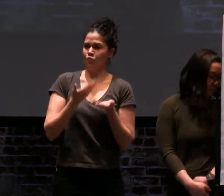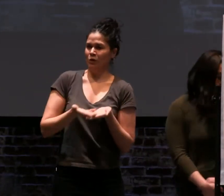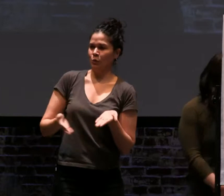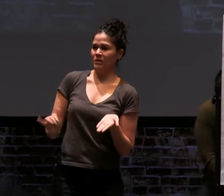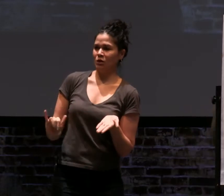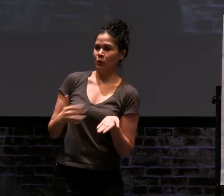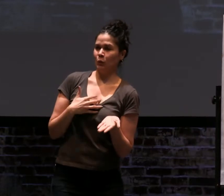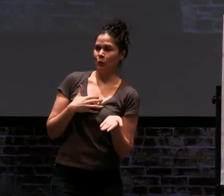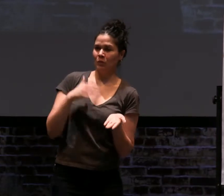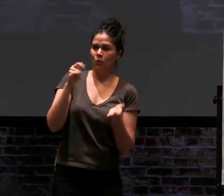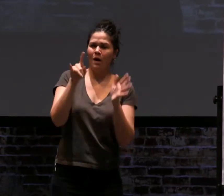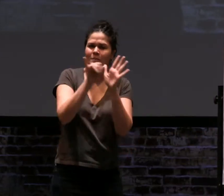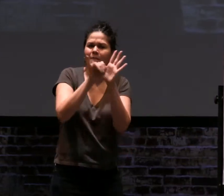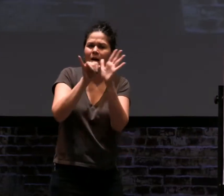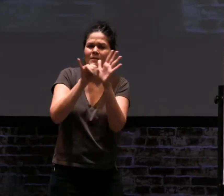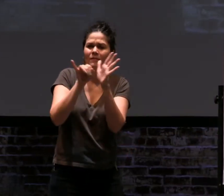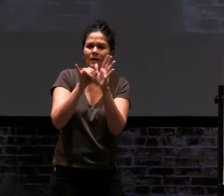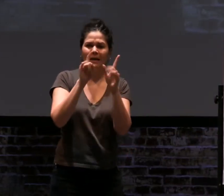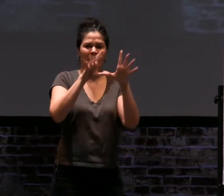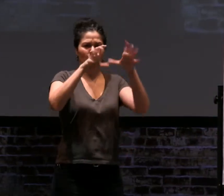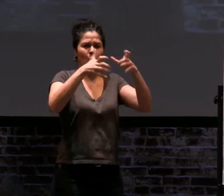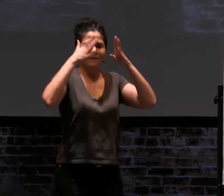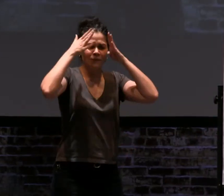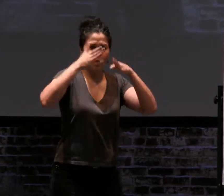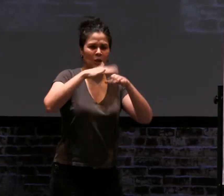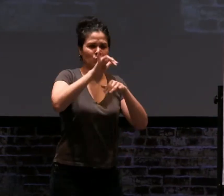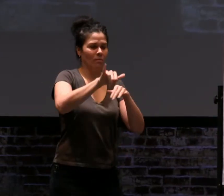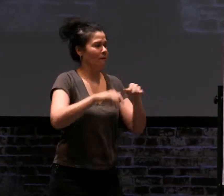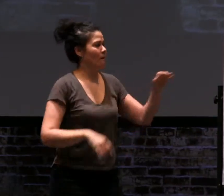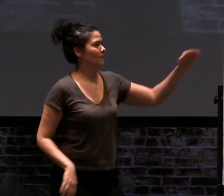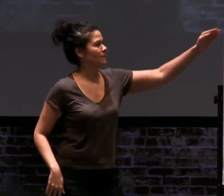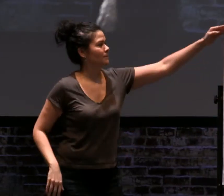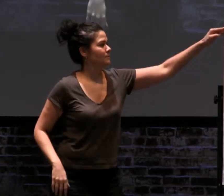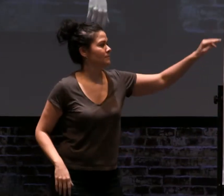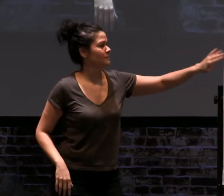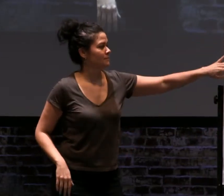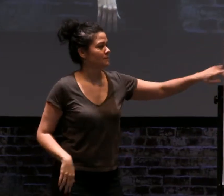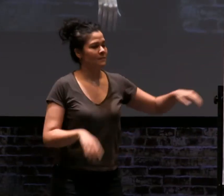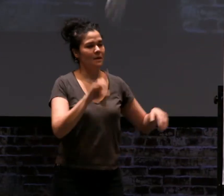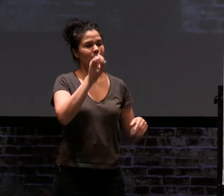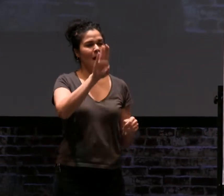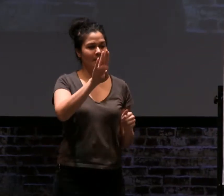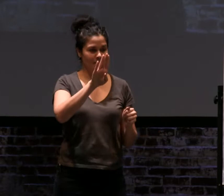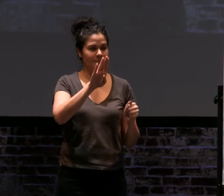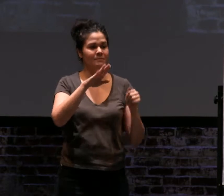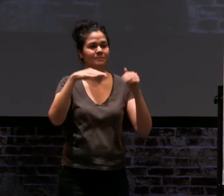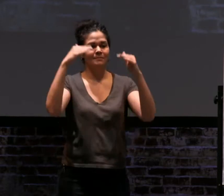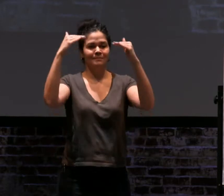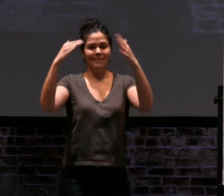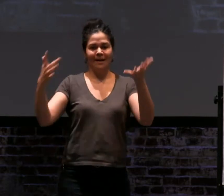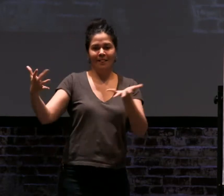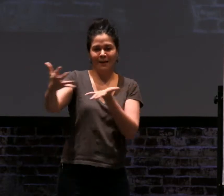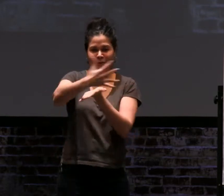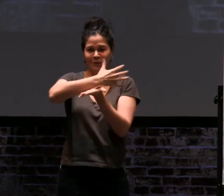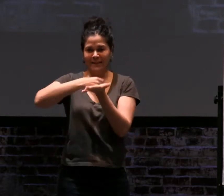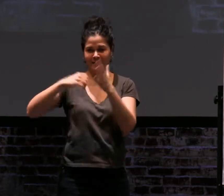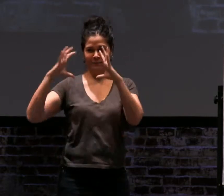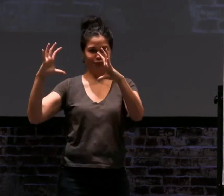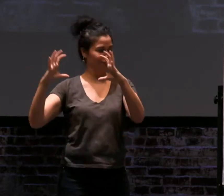resources in the community that currently exist so that we can capitalize on that opportunity. So a group to do that work.